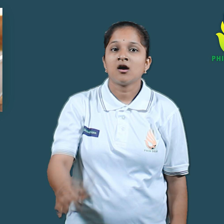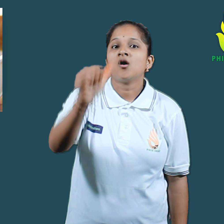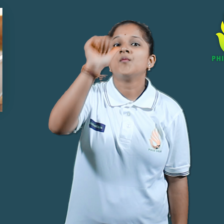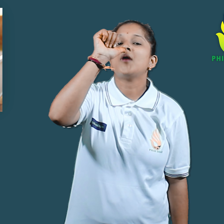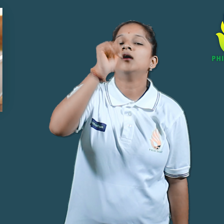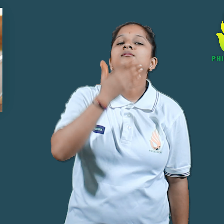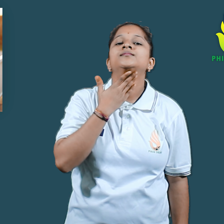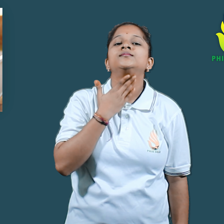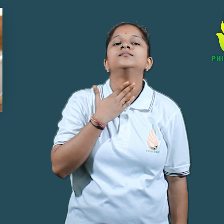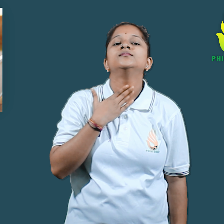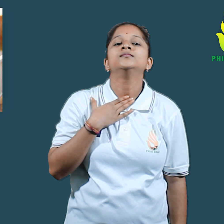Thirsty